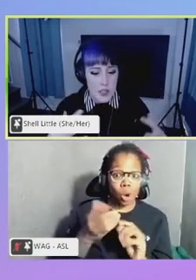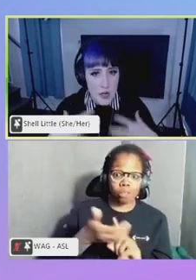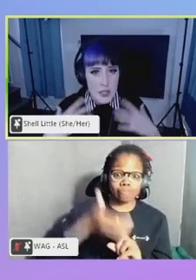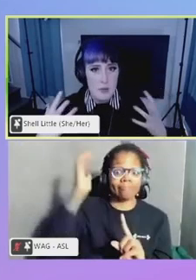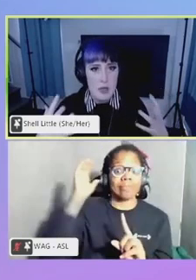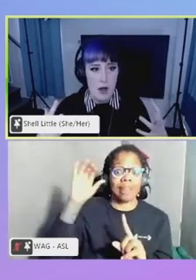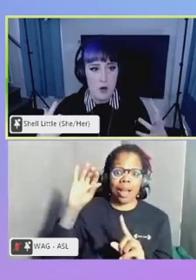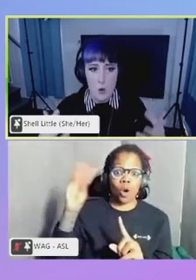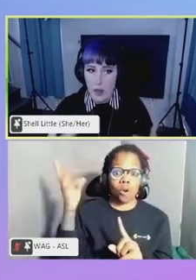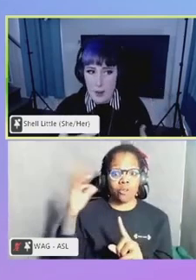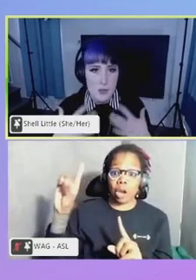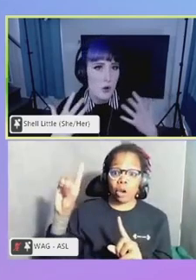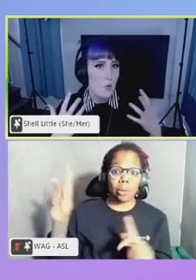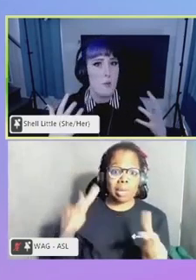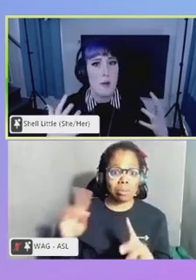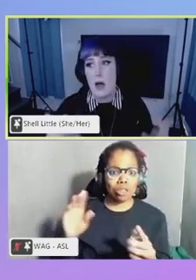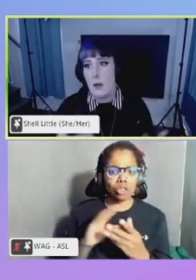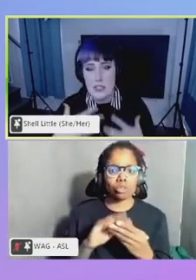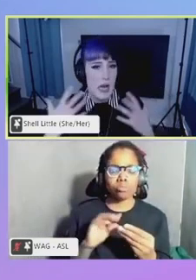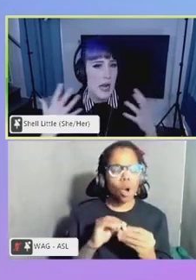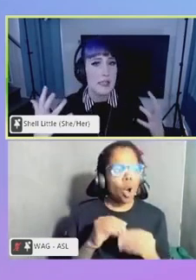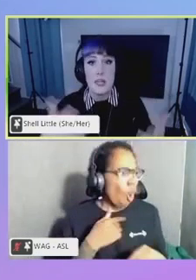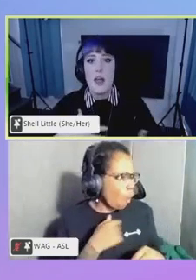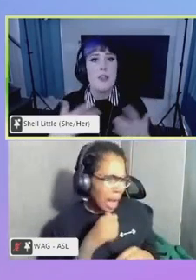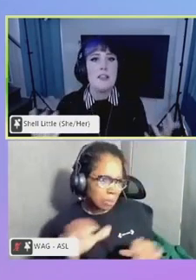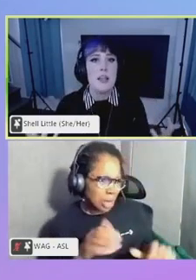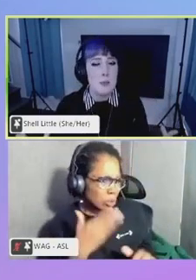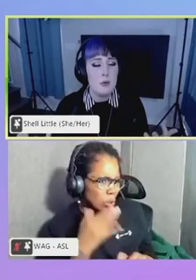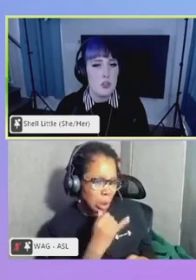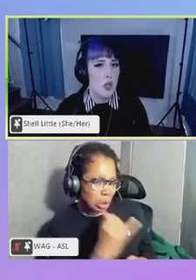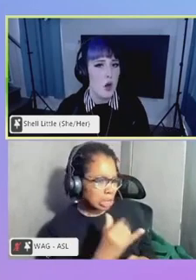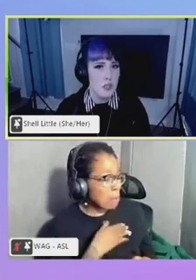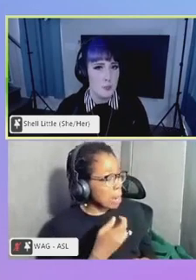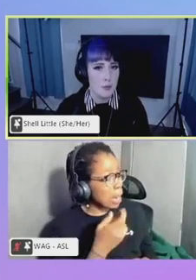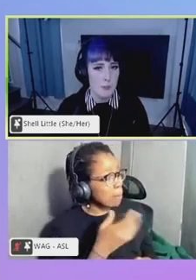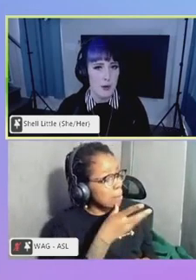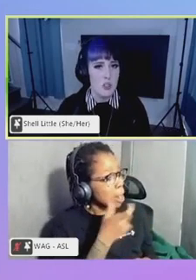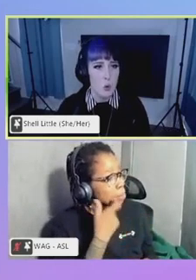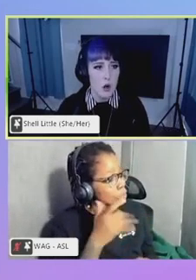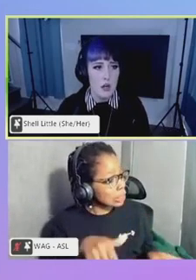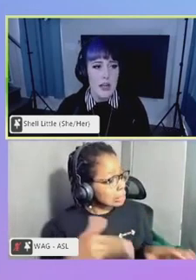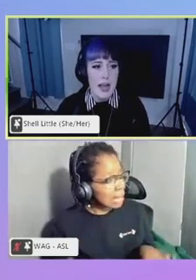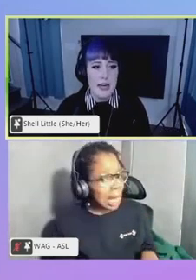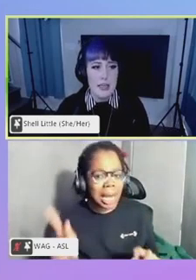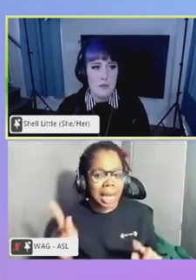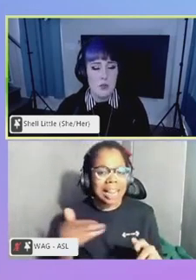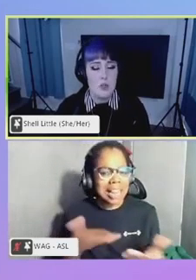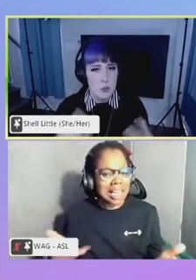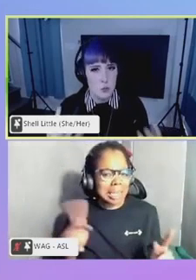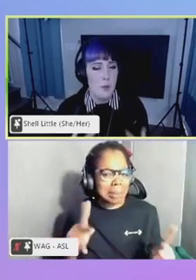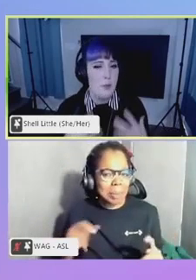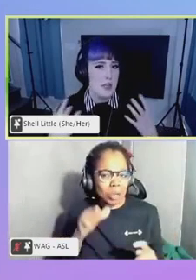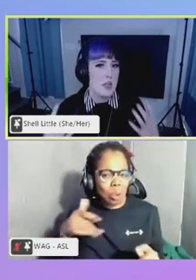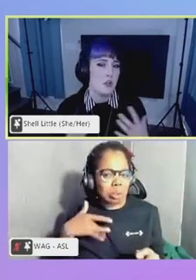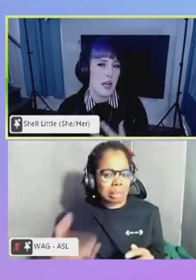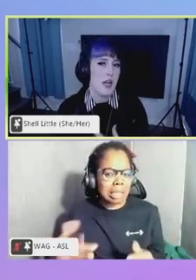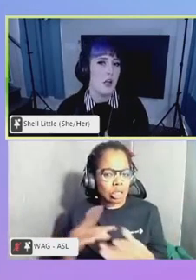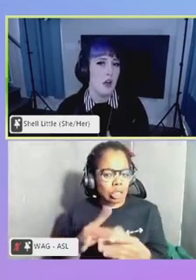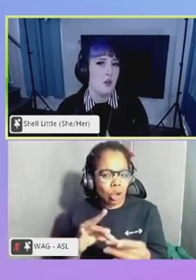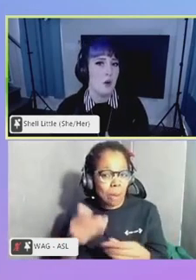I'm not OK. I just cried. -- for an hour and people were like, yeah, I'm not doing well either. The people you were not even know were doing well. But as I became more feral,